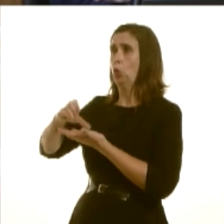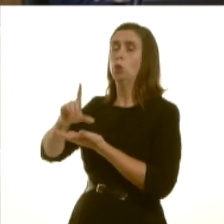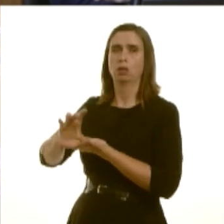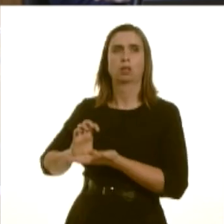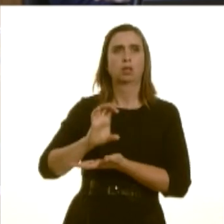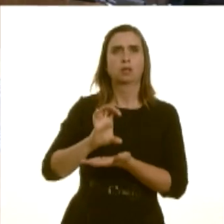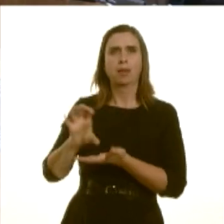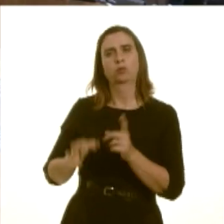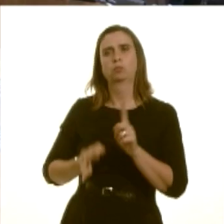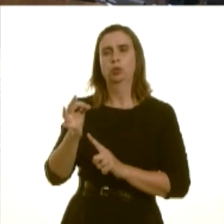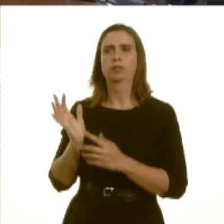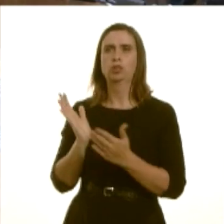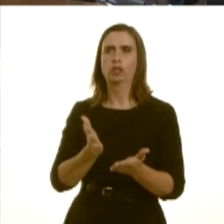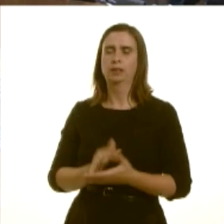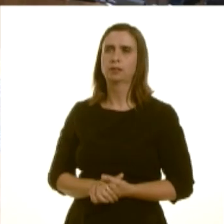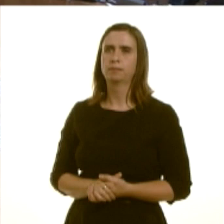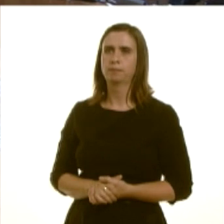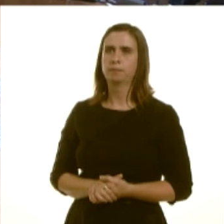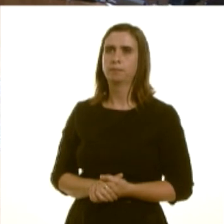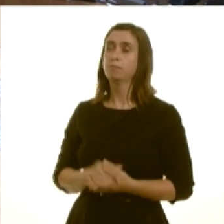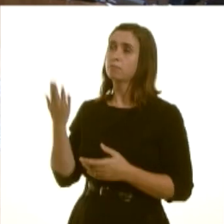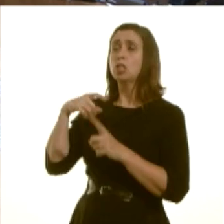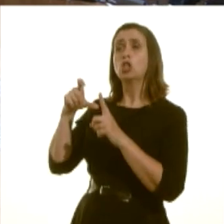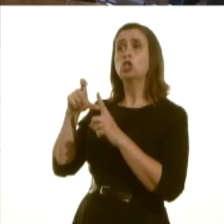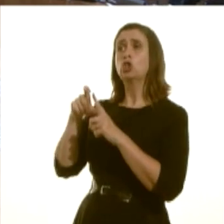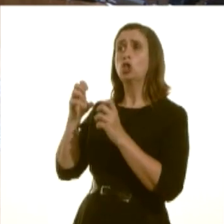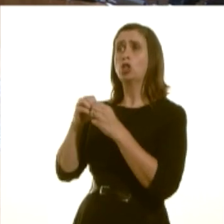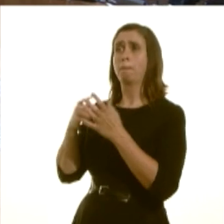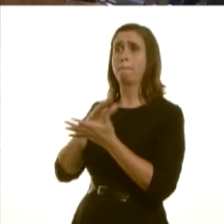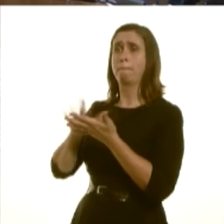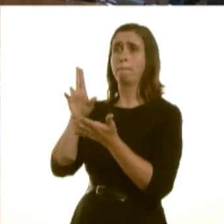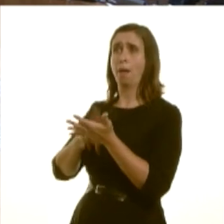Eluned Parrott: Thank you, First Minister. When Deutsche Bahn took over the Arriva company,